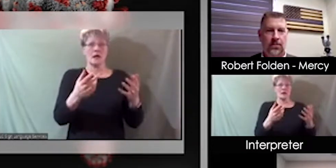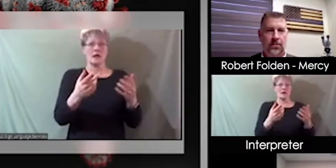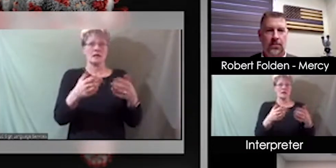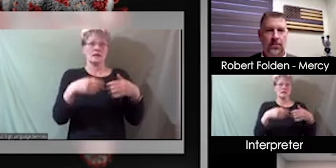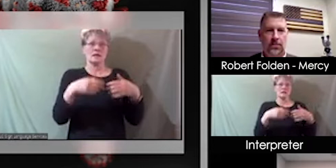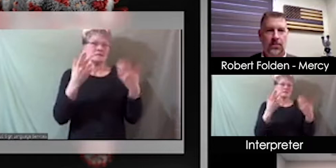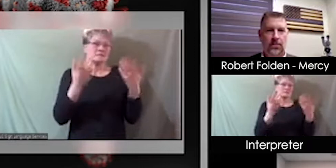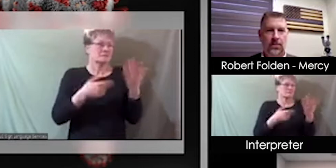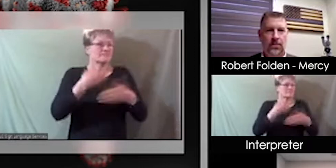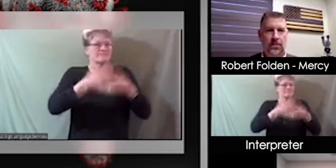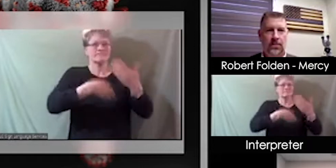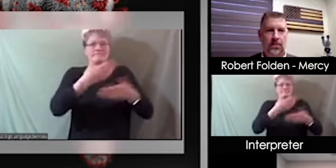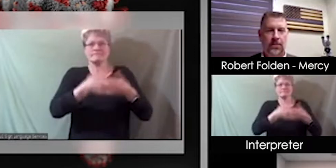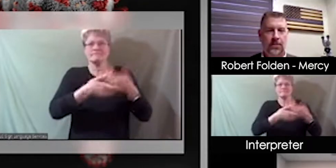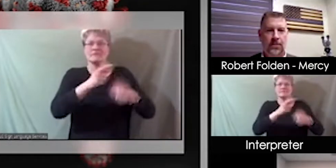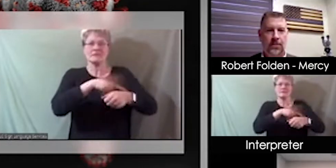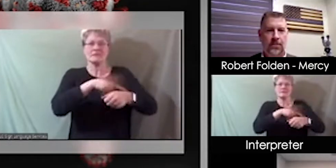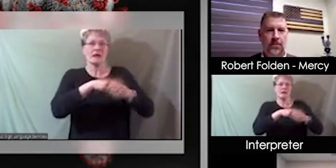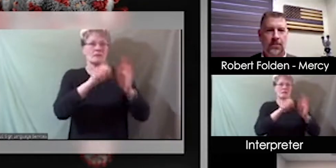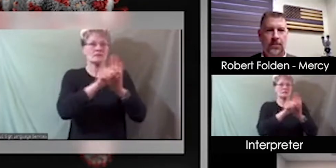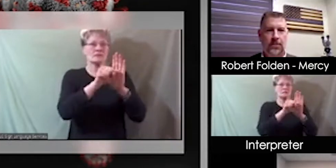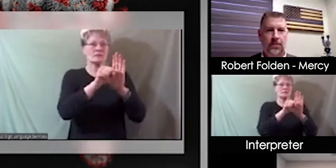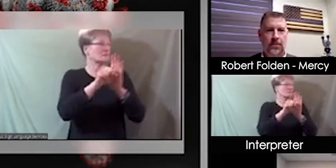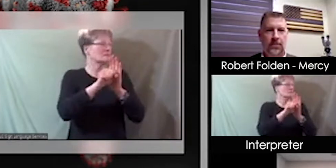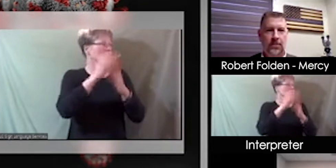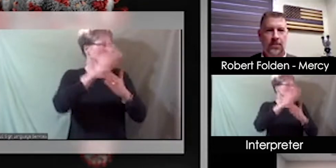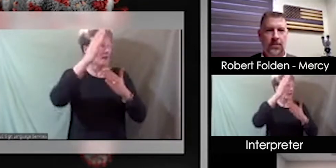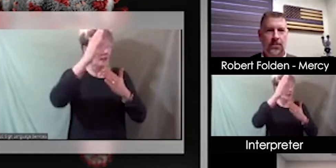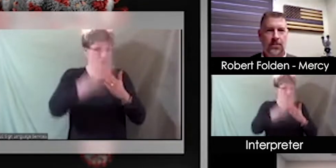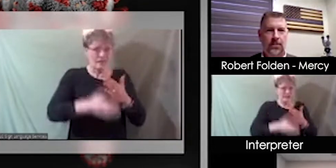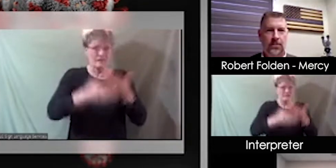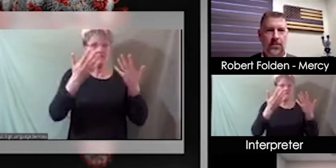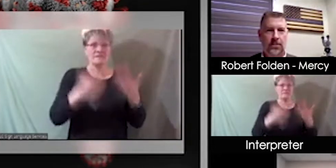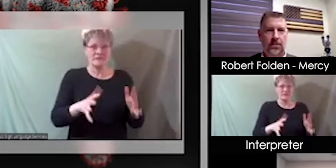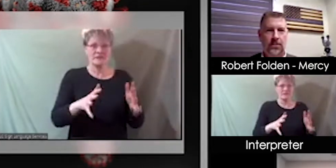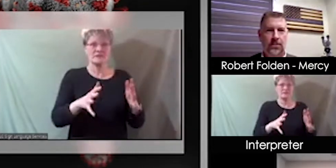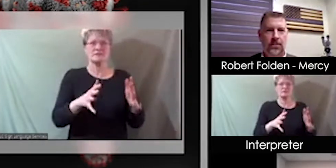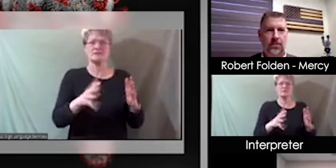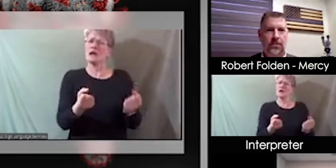are they allowed before they're allowed to come back to work?